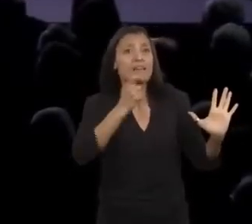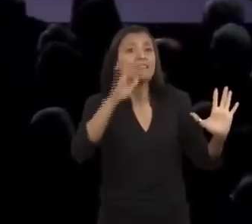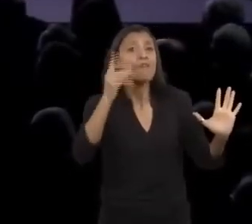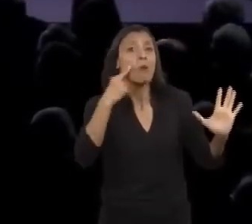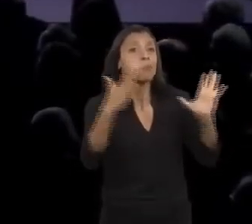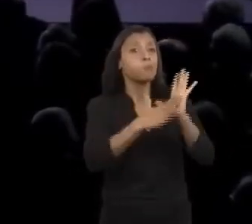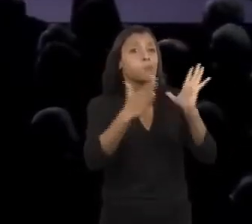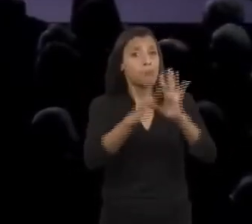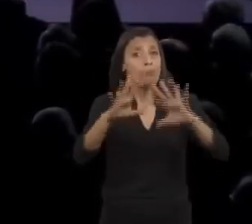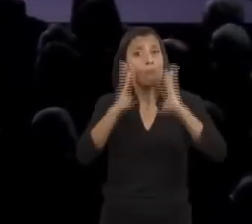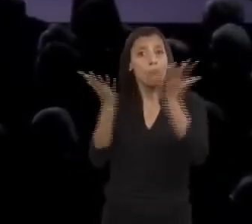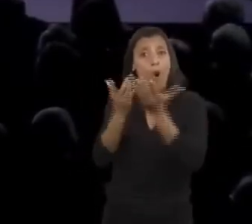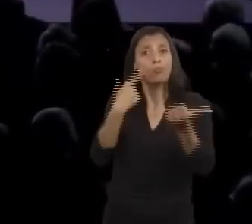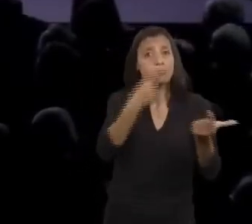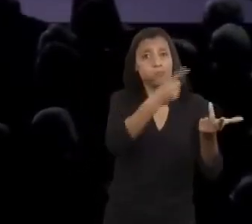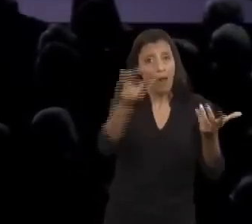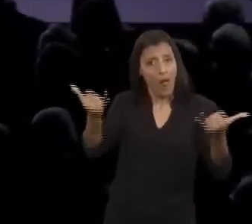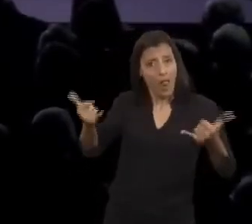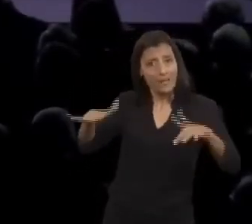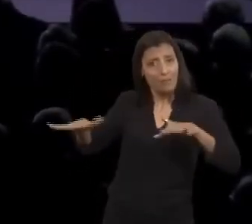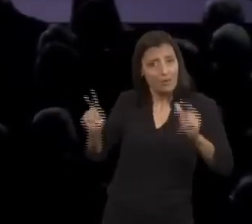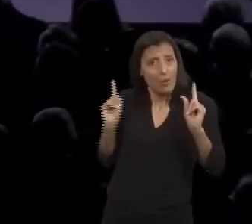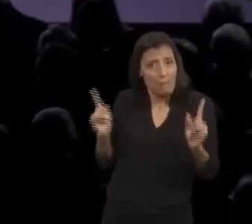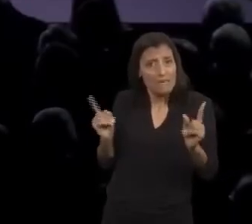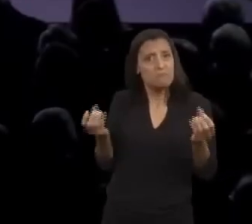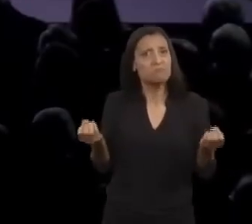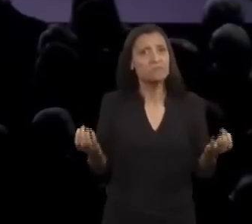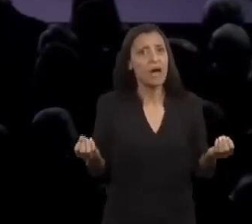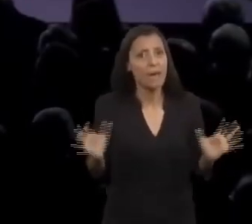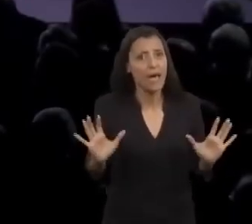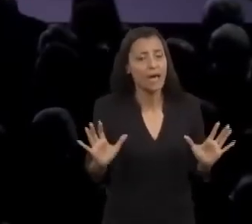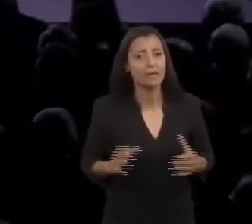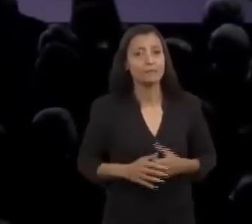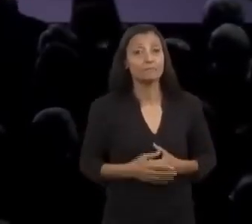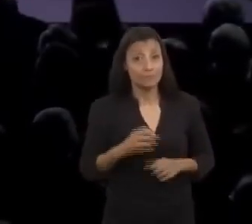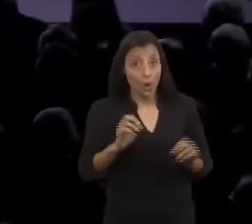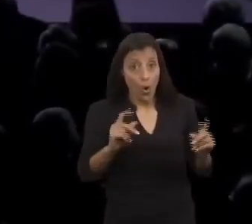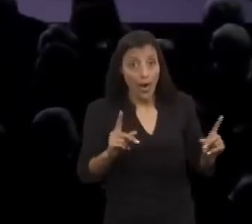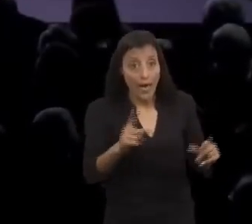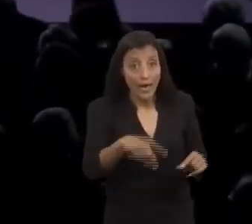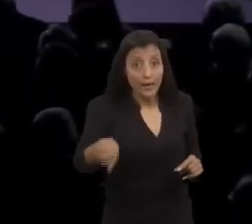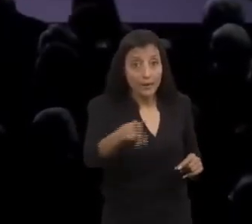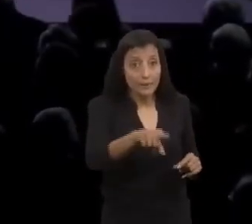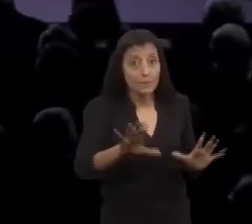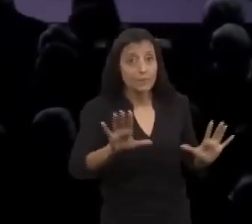in the world. Ok?